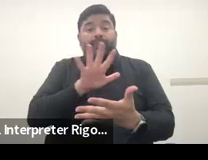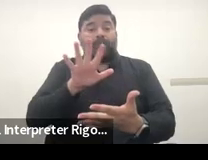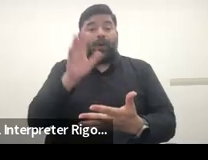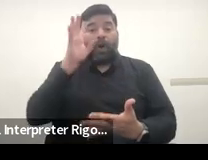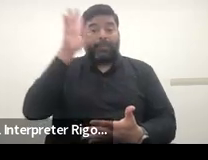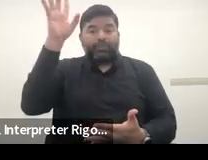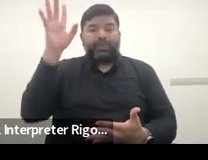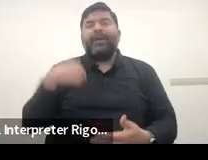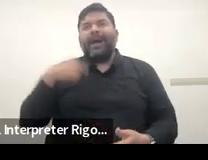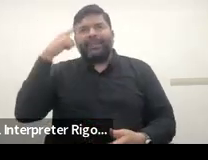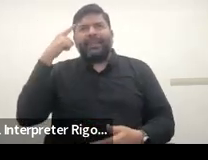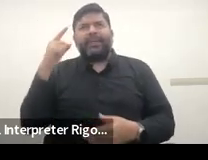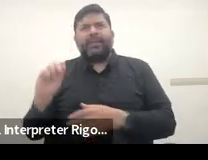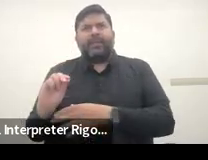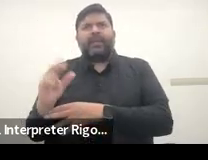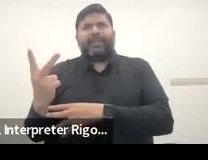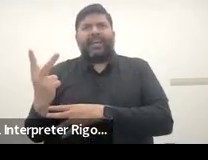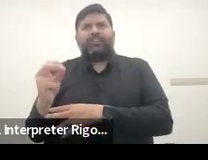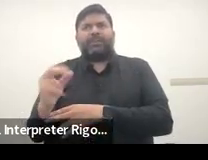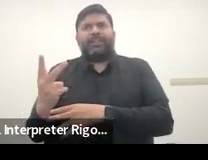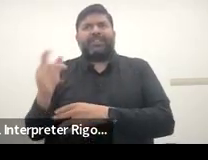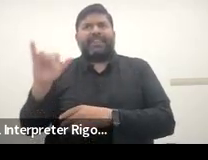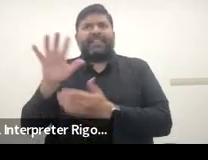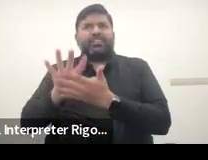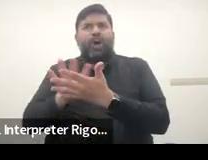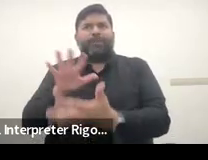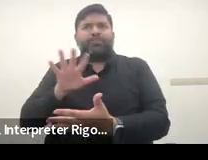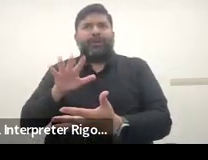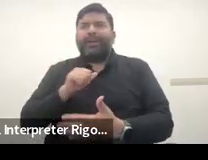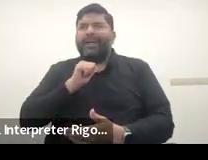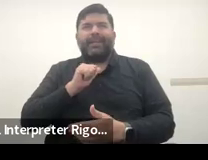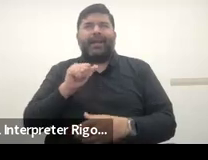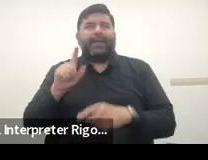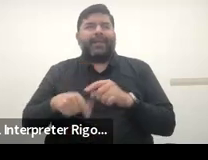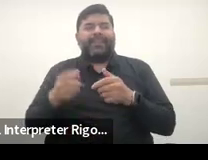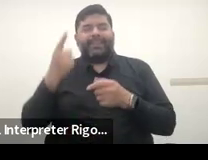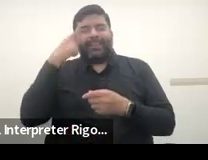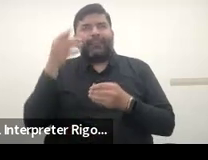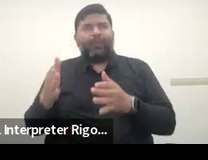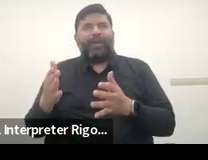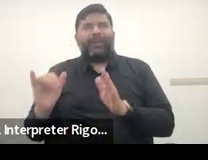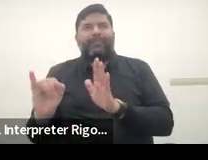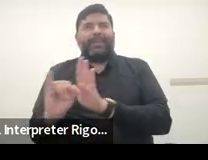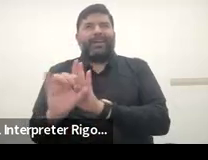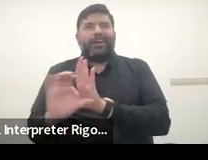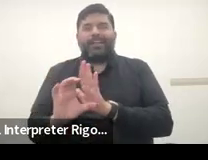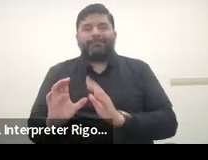is arbitrary, I can't think of a way though that could be iconic. AUDIENCE MEMBER: big hat?